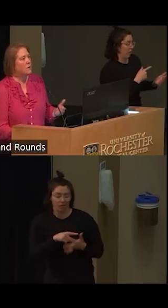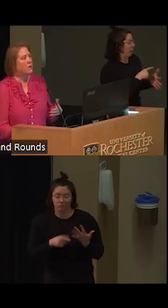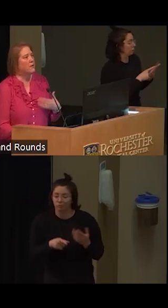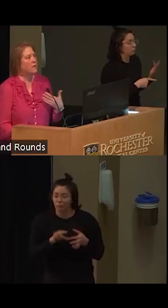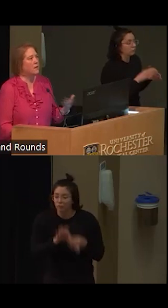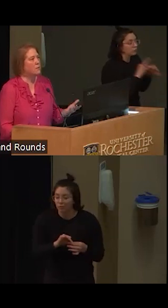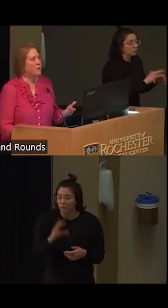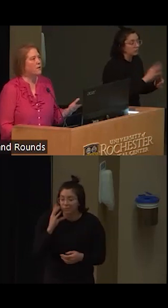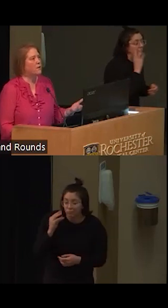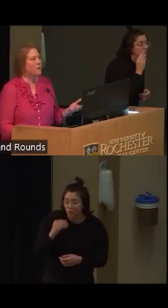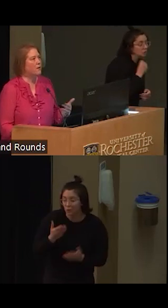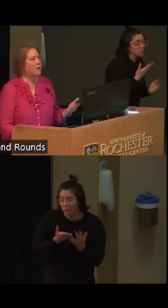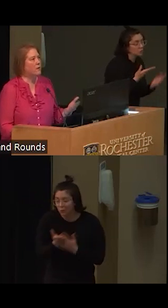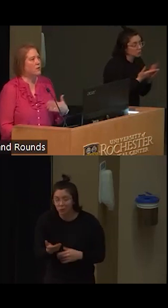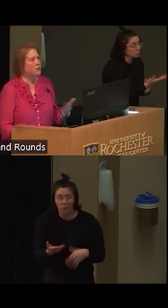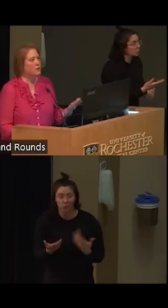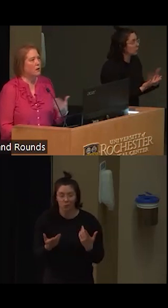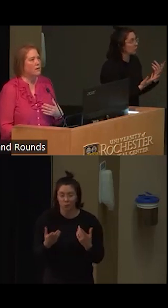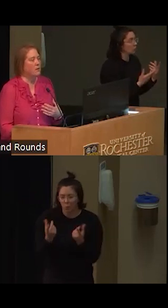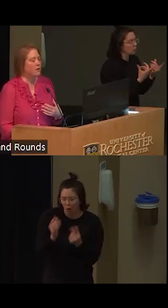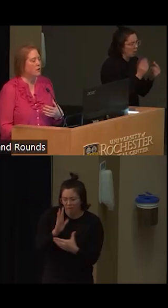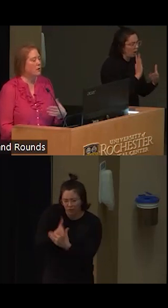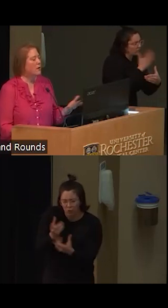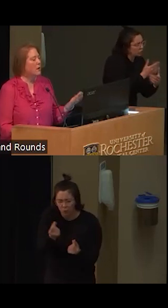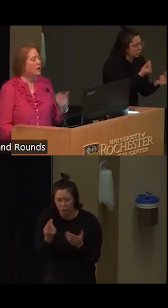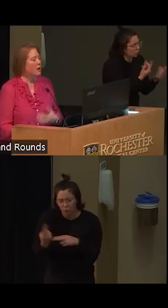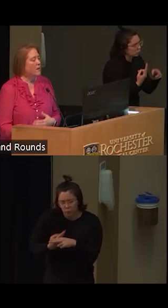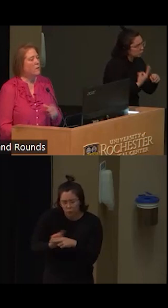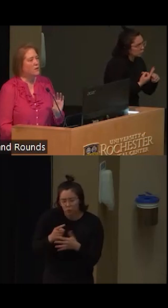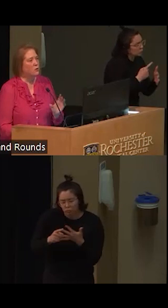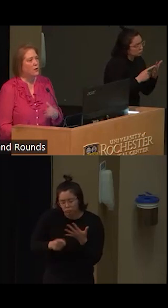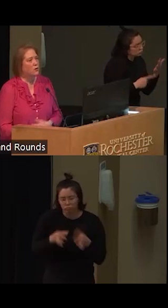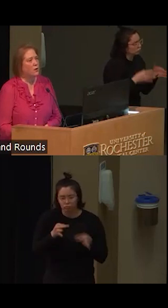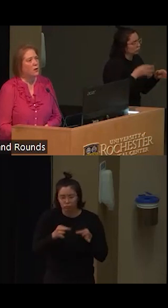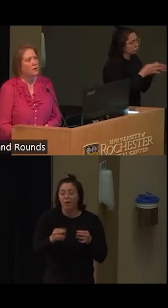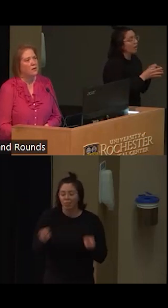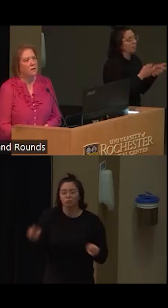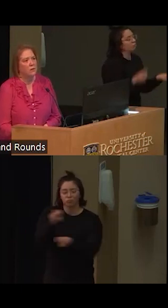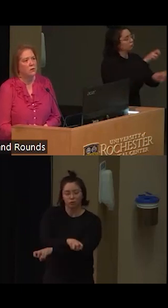experience how they experience their interventions as a patient and then we switched the TV was